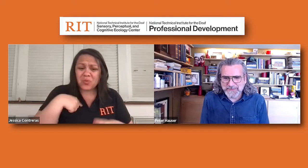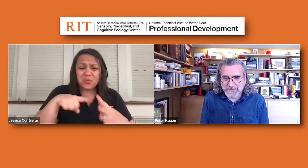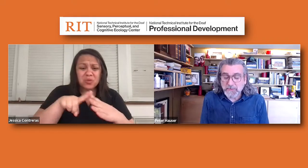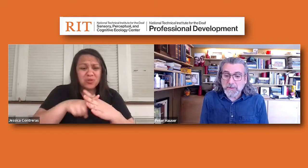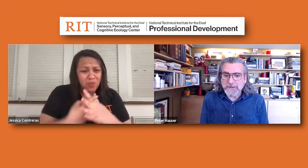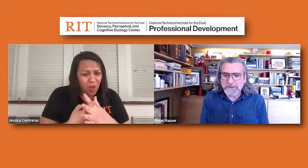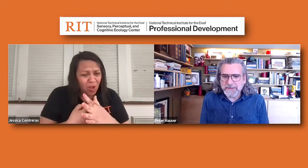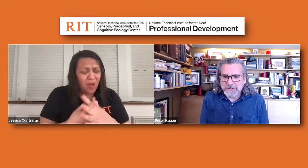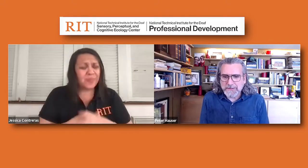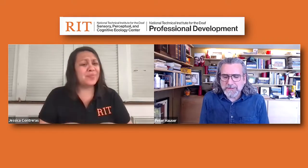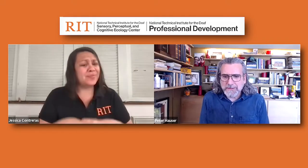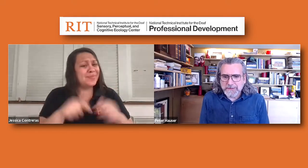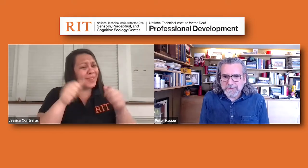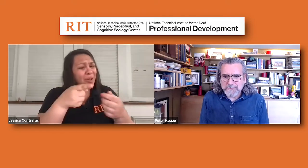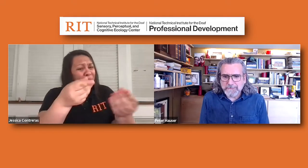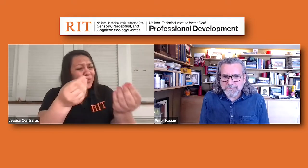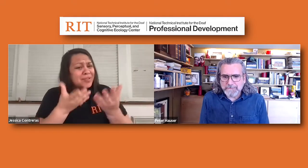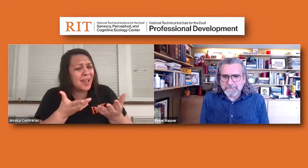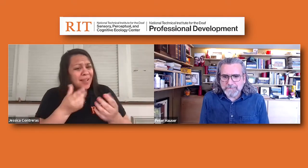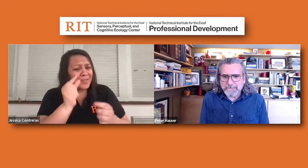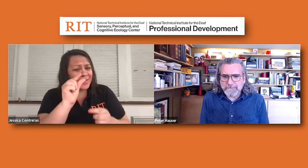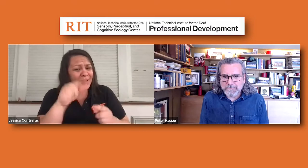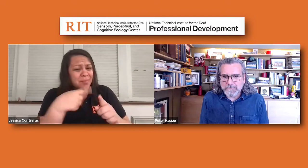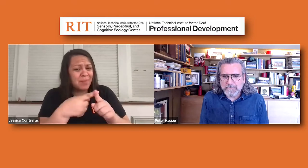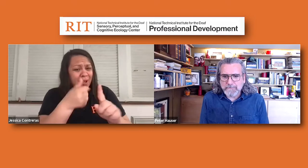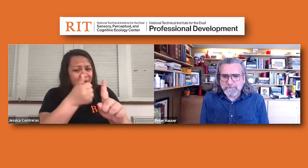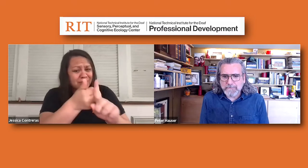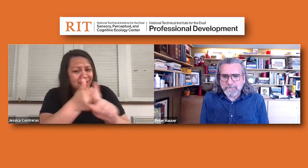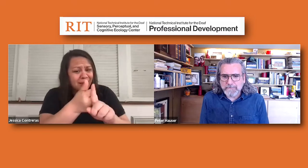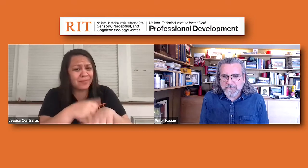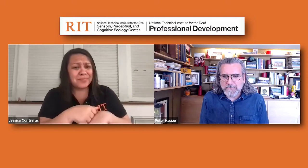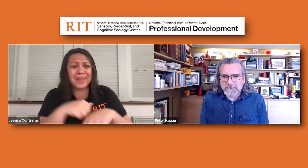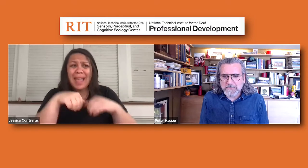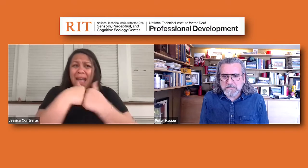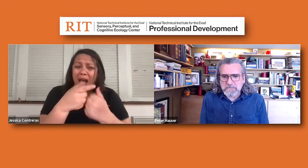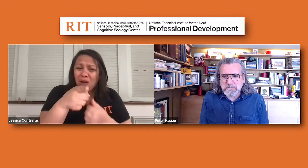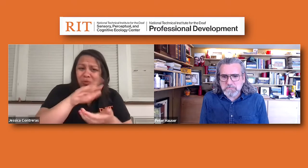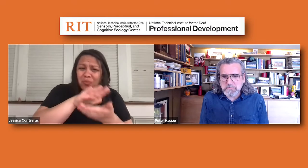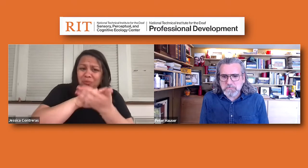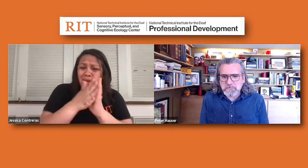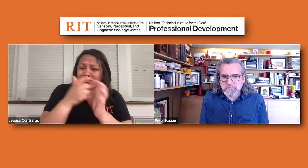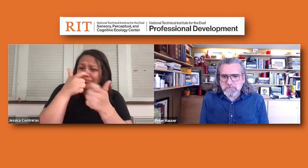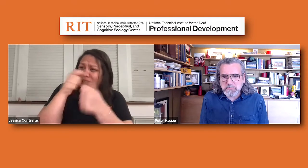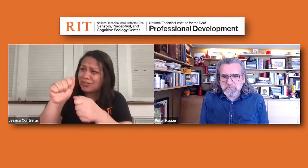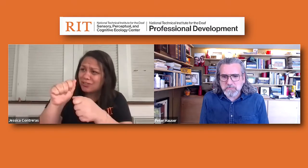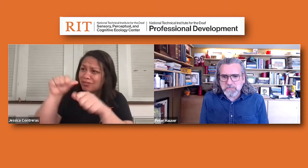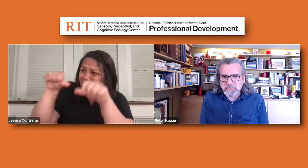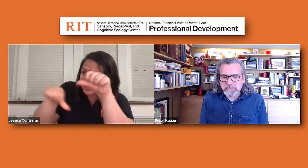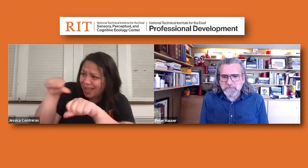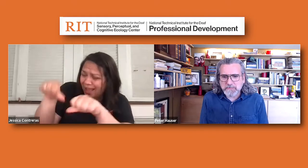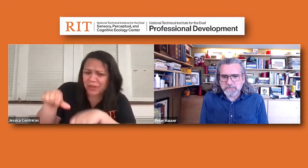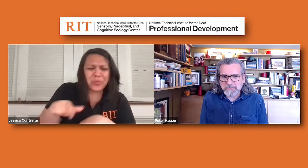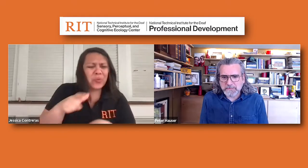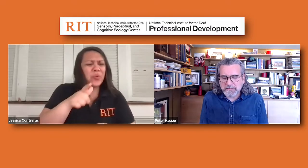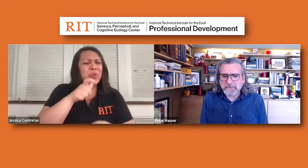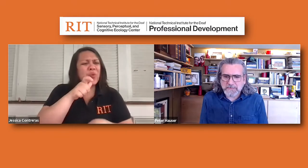Our first question, can you just tell us a little bit about yourself and how you became interested in science